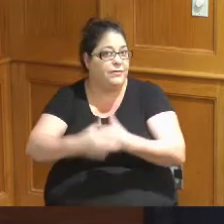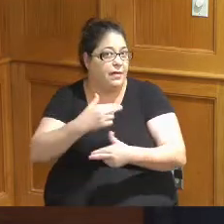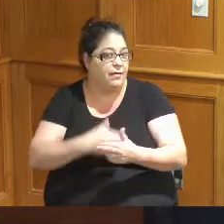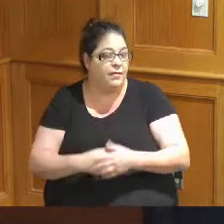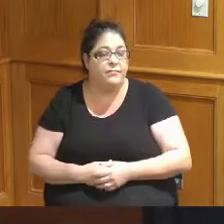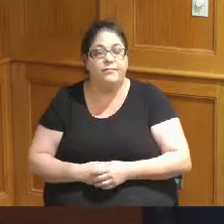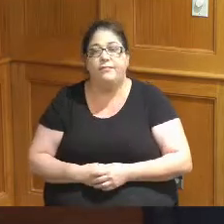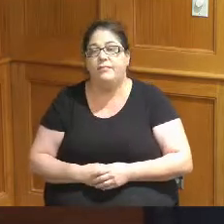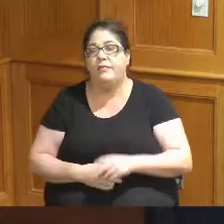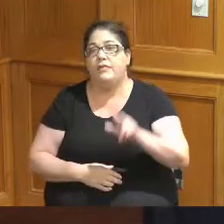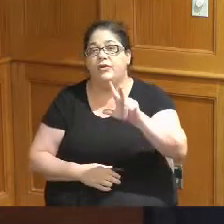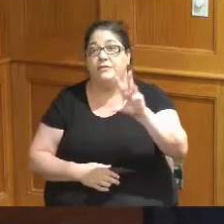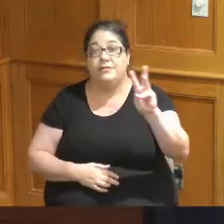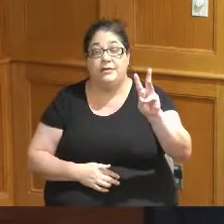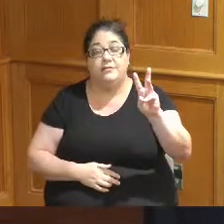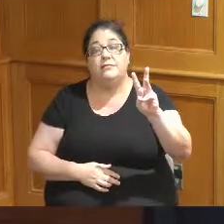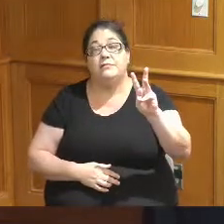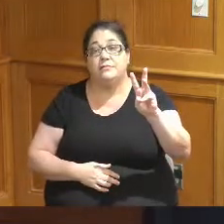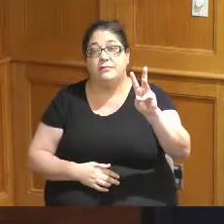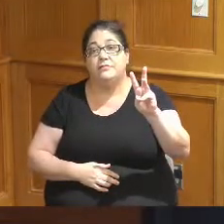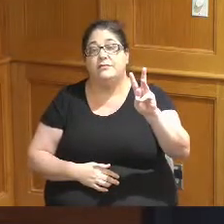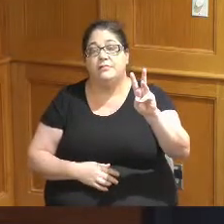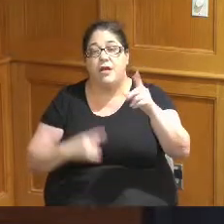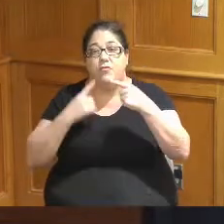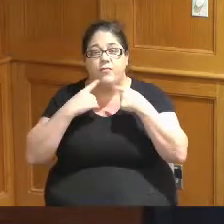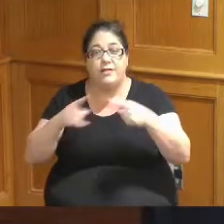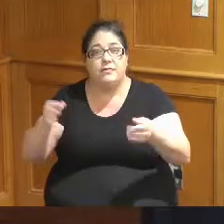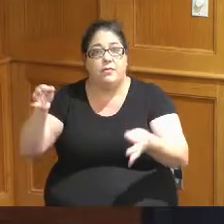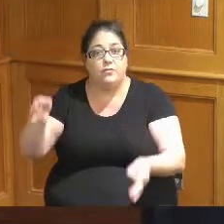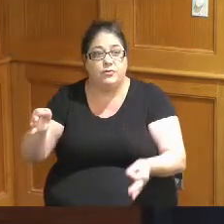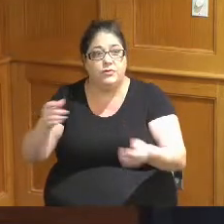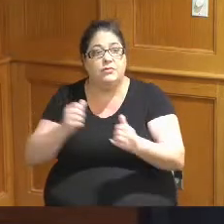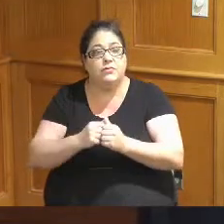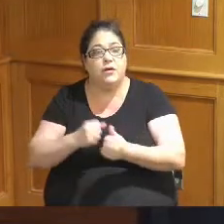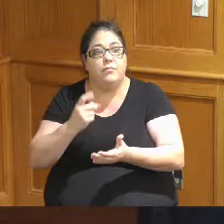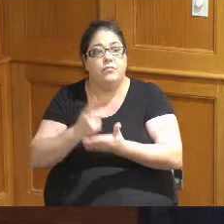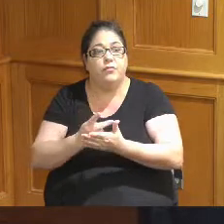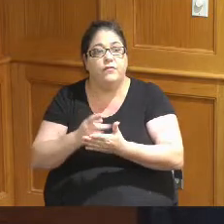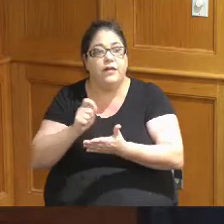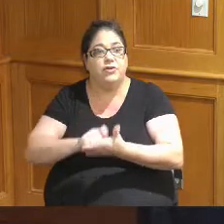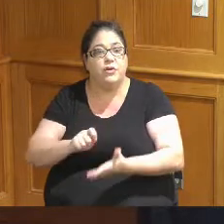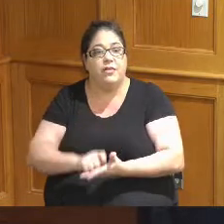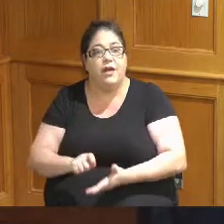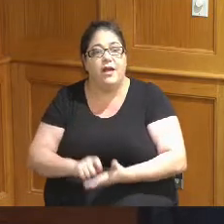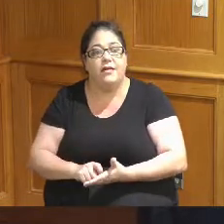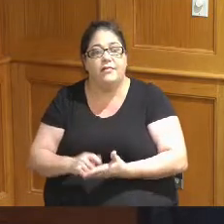item number 36 we have a resolution approving and journalizing the collective bargaining